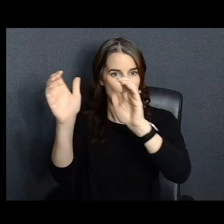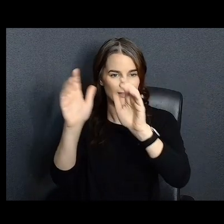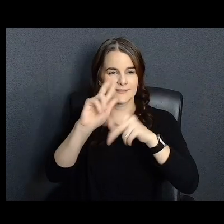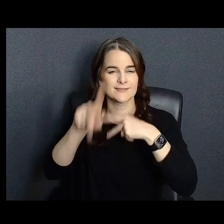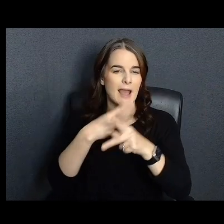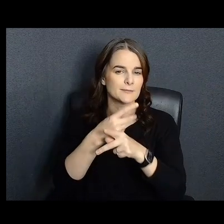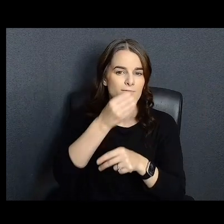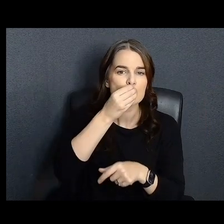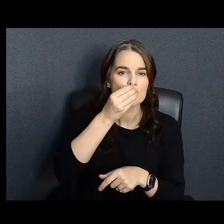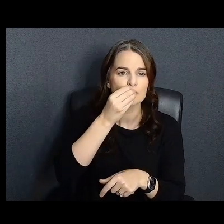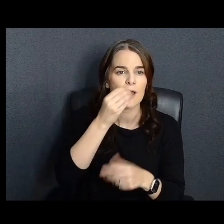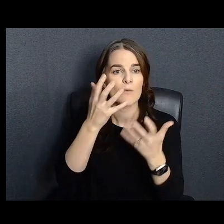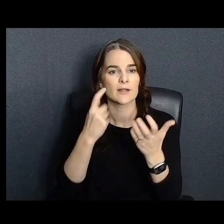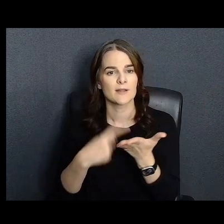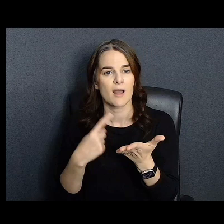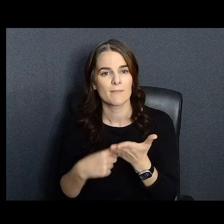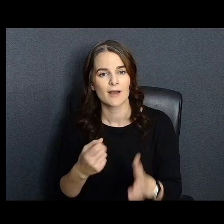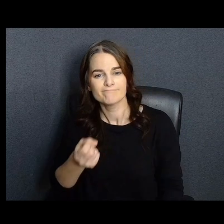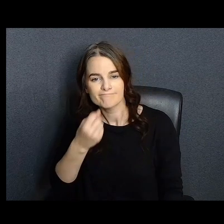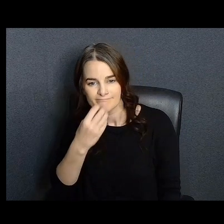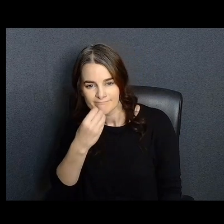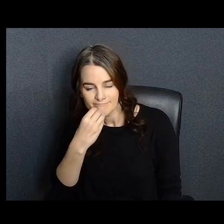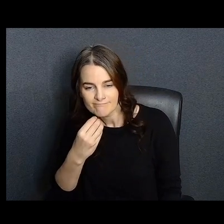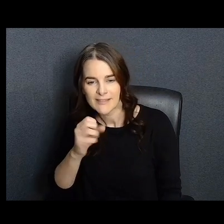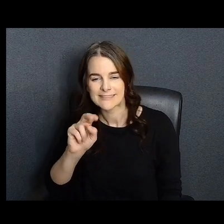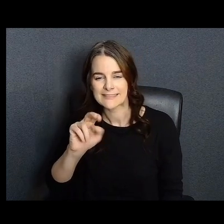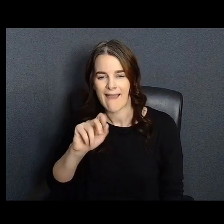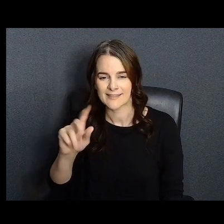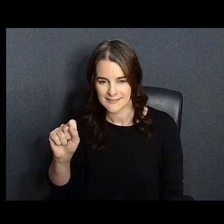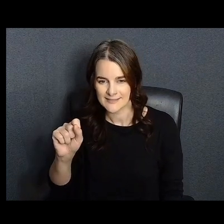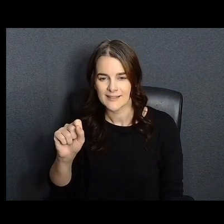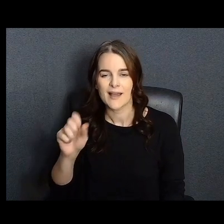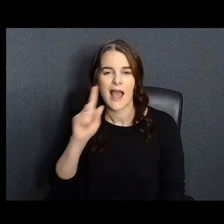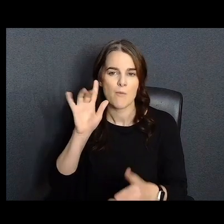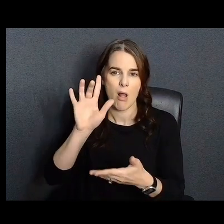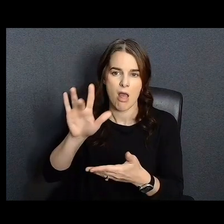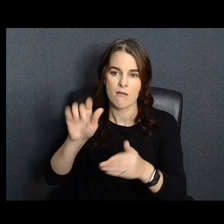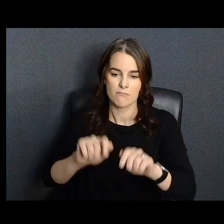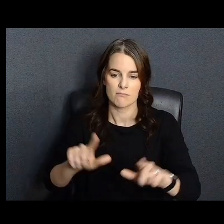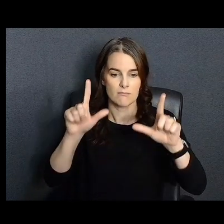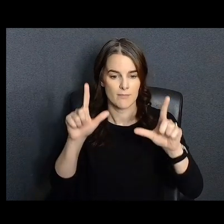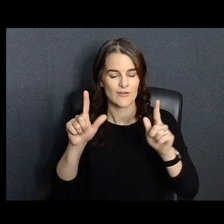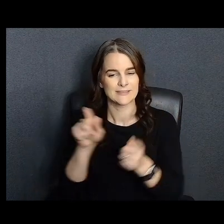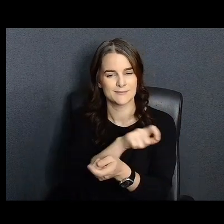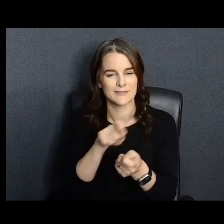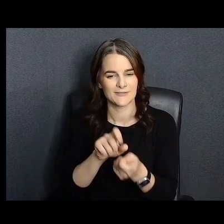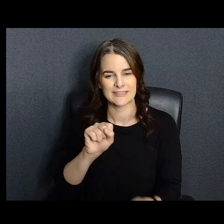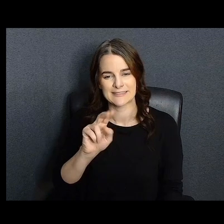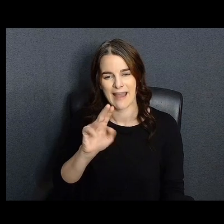If I want to talk about snacks, I can tap that one. And now it opens up my more specific snack words.